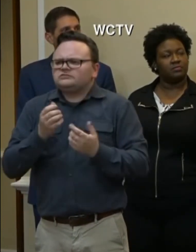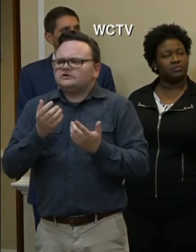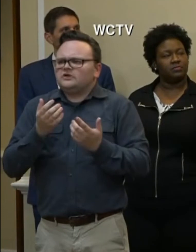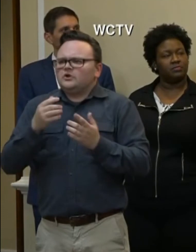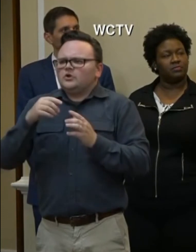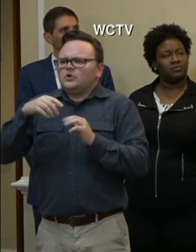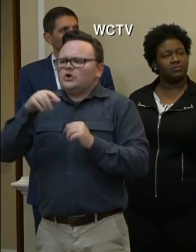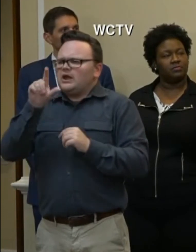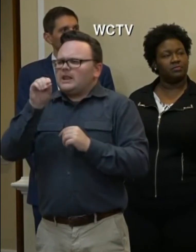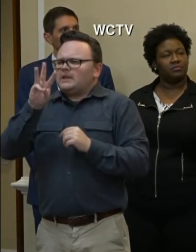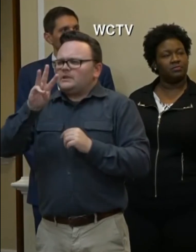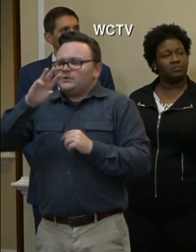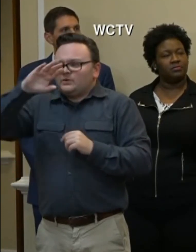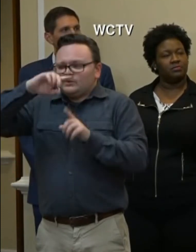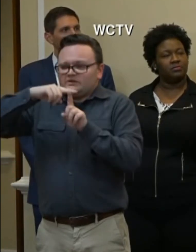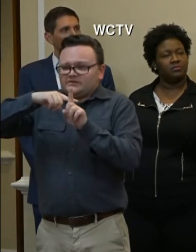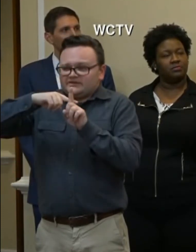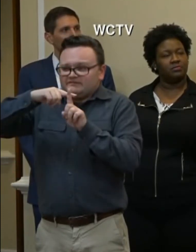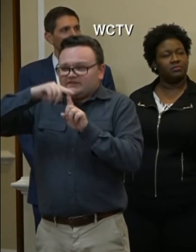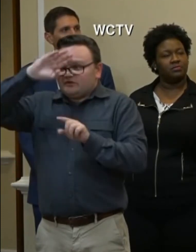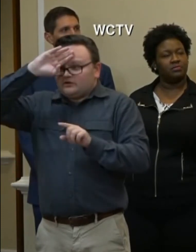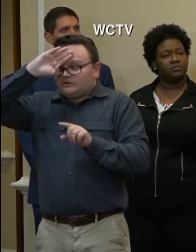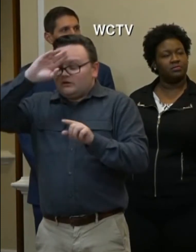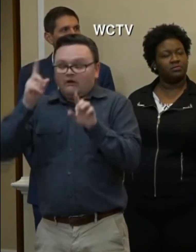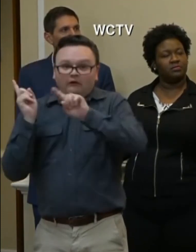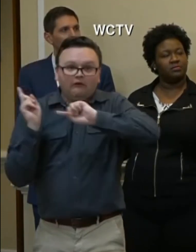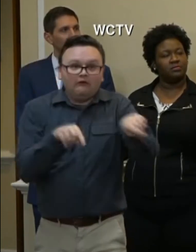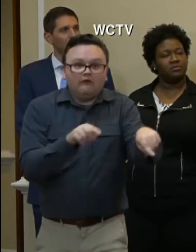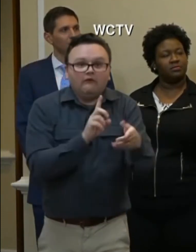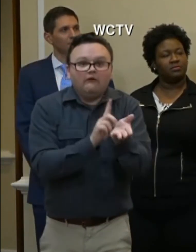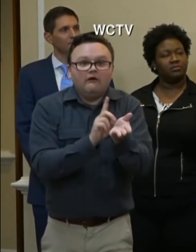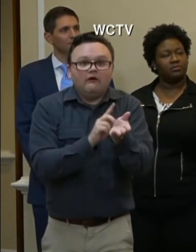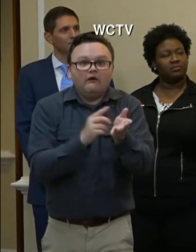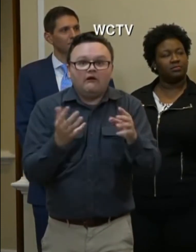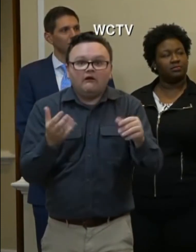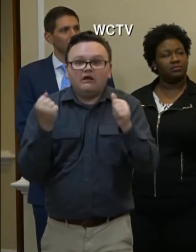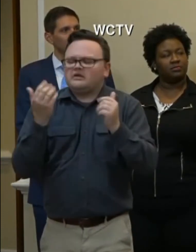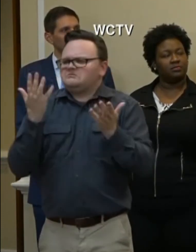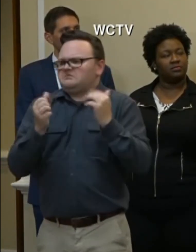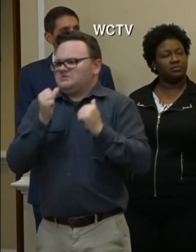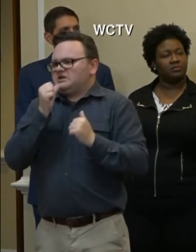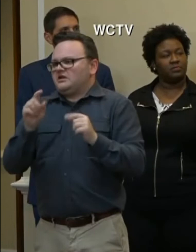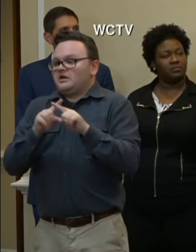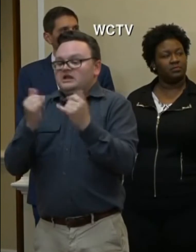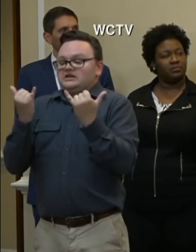probably aren't going to rush into the doctor's office normally now maybe as this thing has gotten bigger and more prevalent maybe people start changing